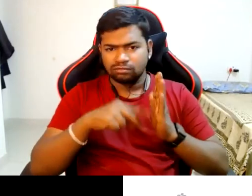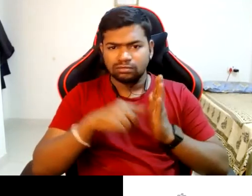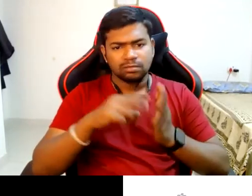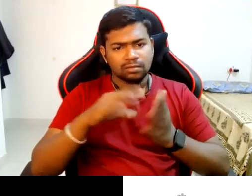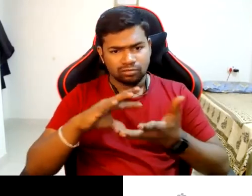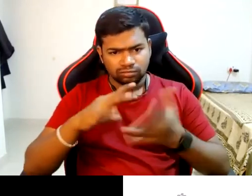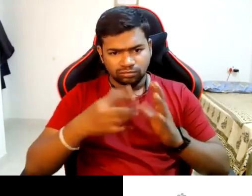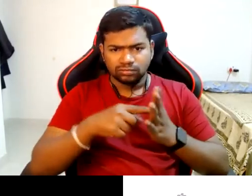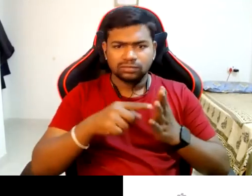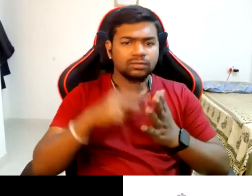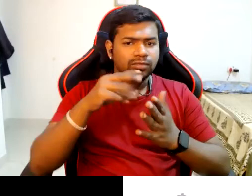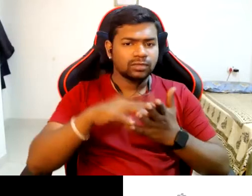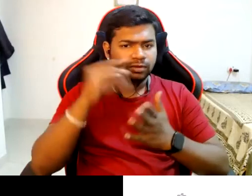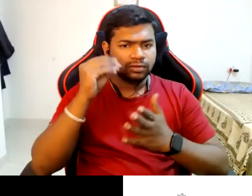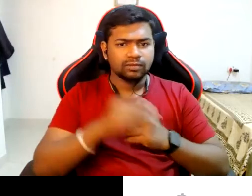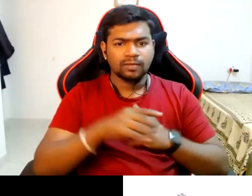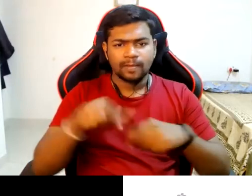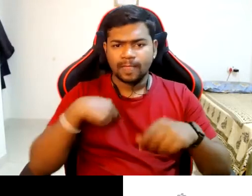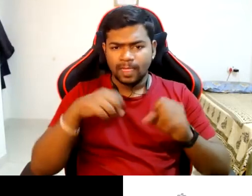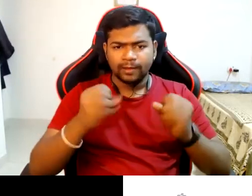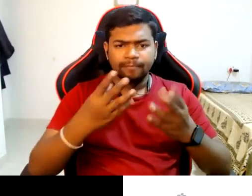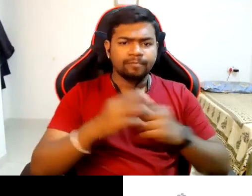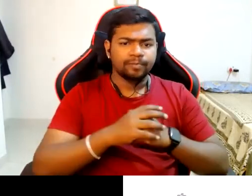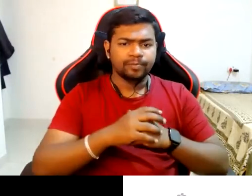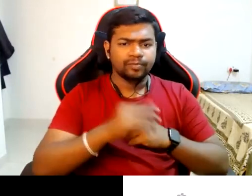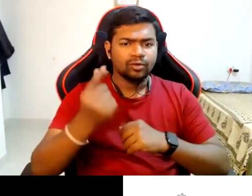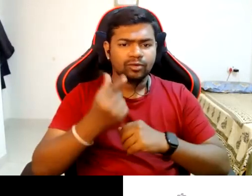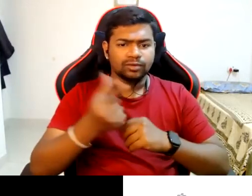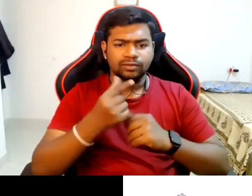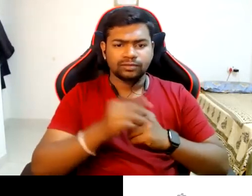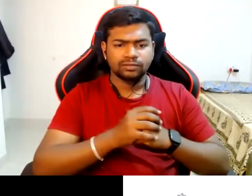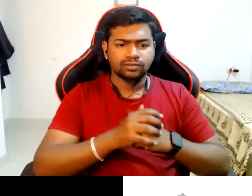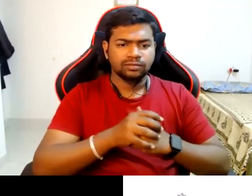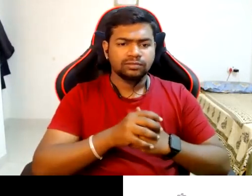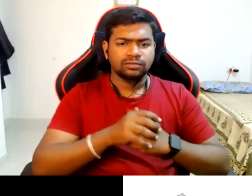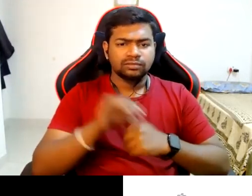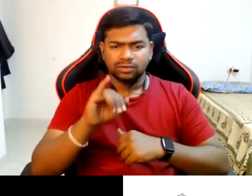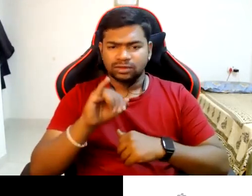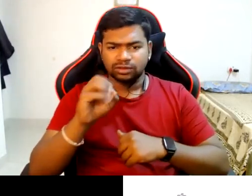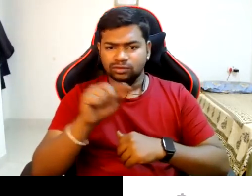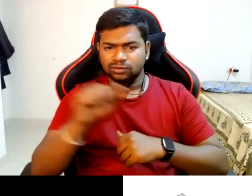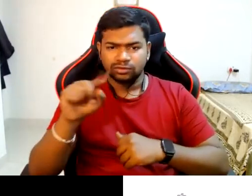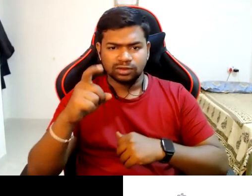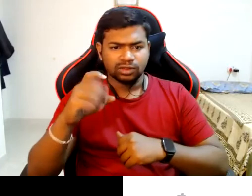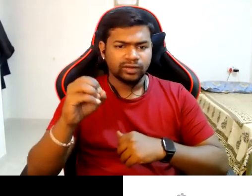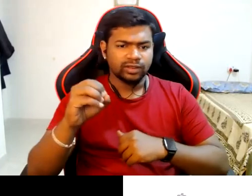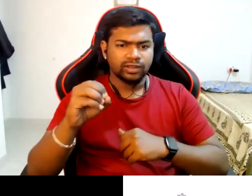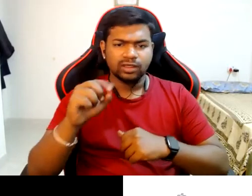When I using otter when i started using otter was only 60 to accurate.